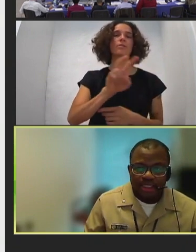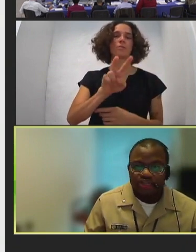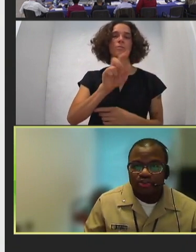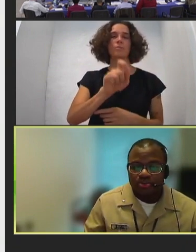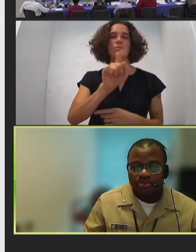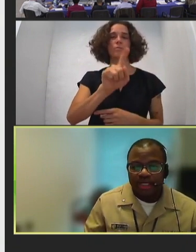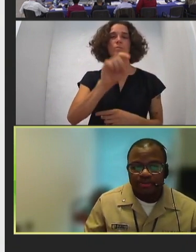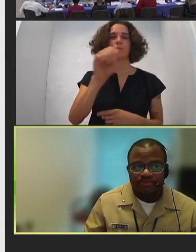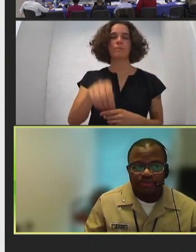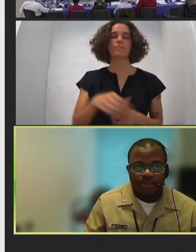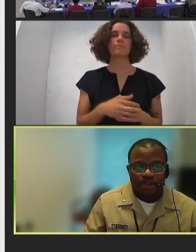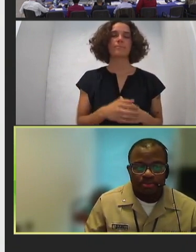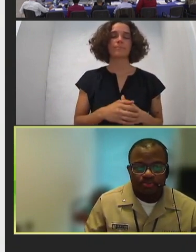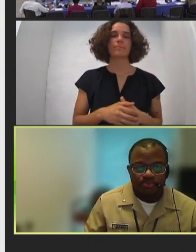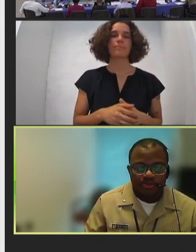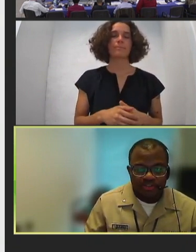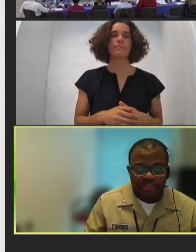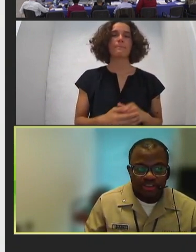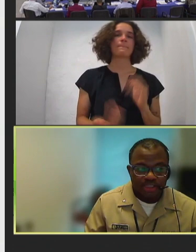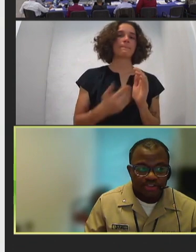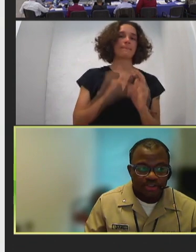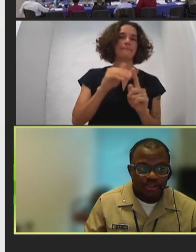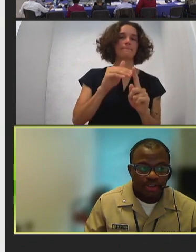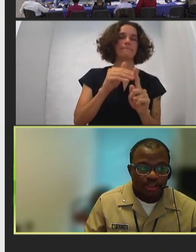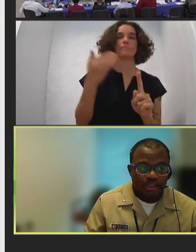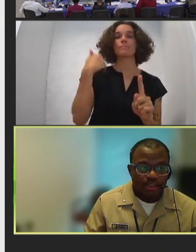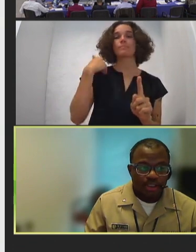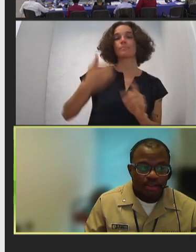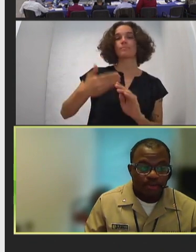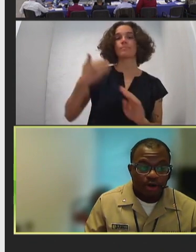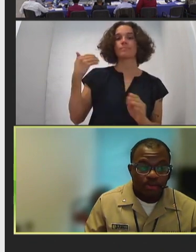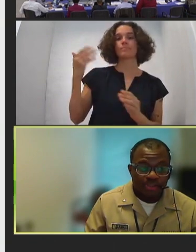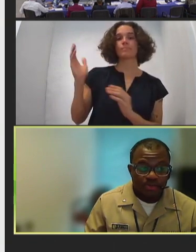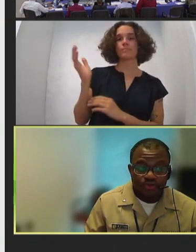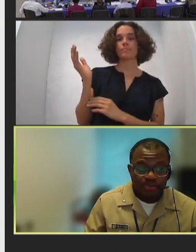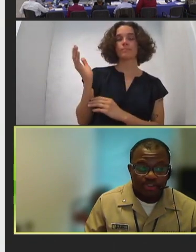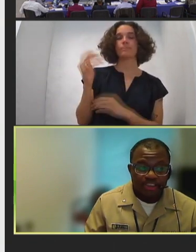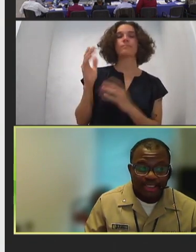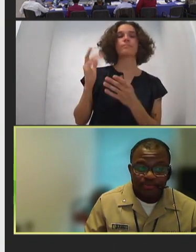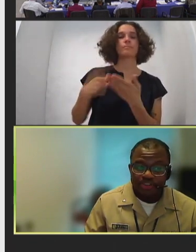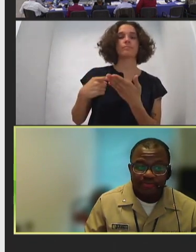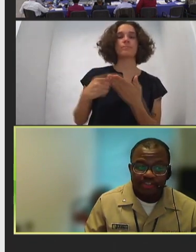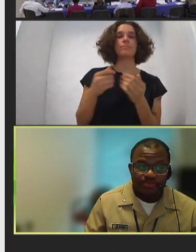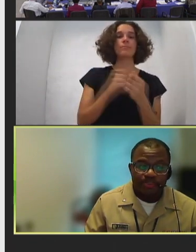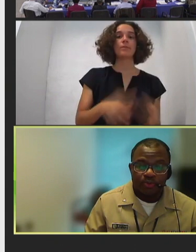to -- reminder from our previous discussion, without treatment, 10 percent of these people with